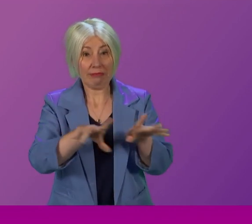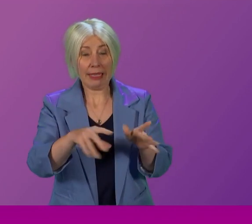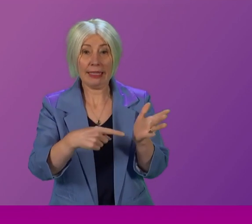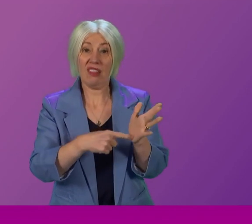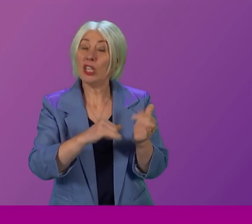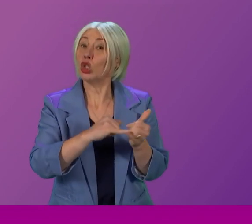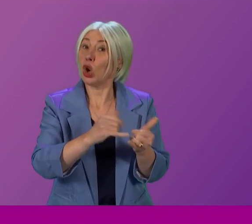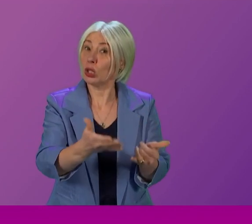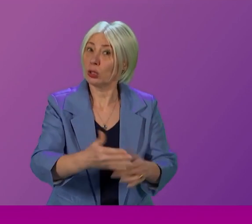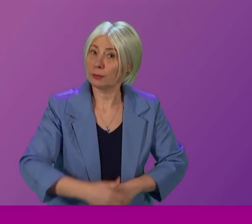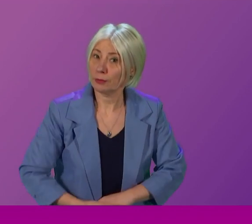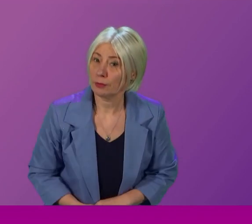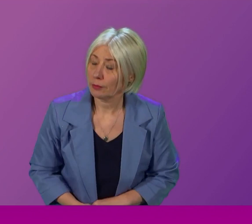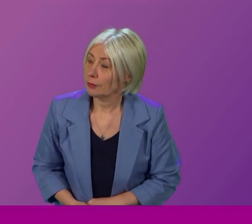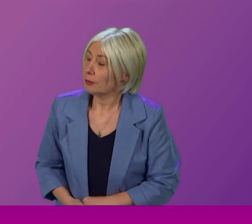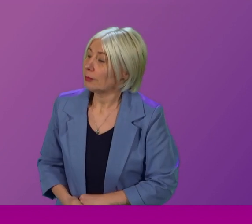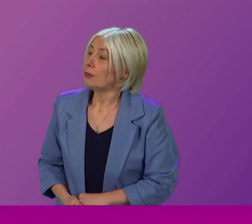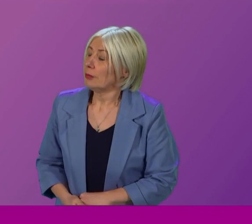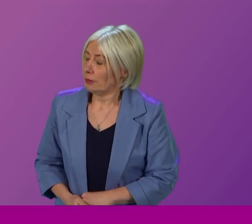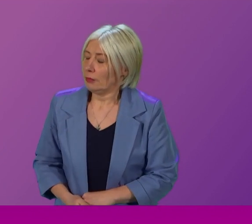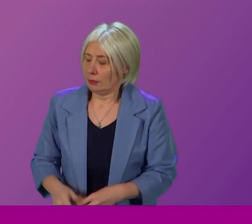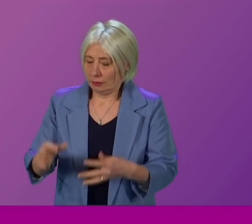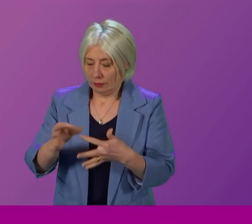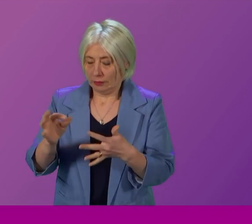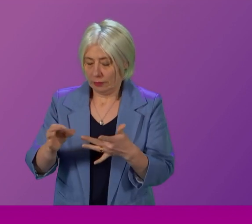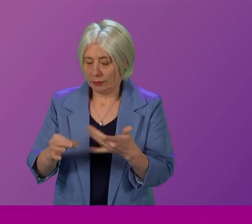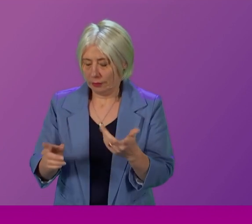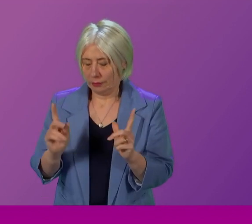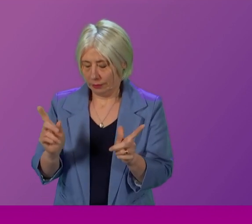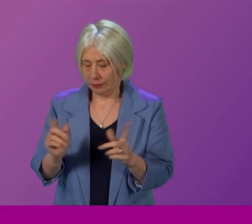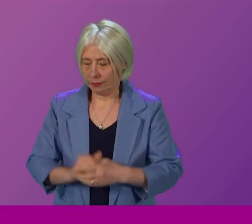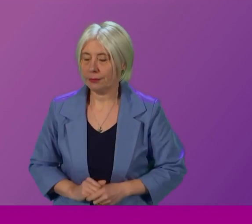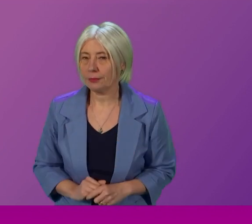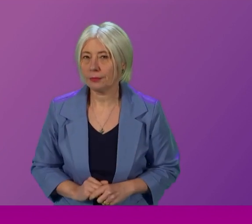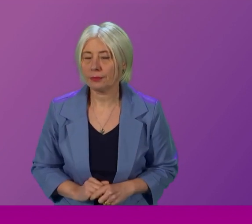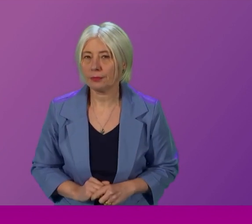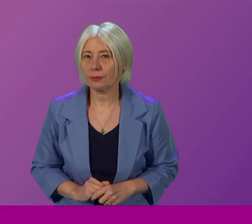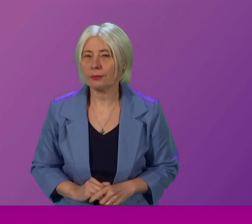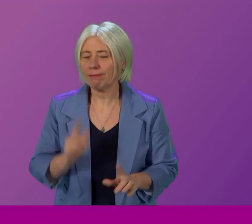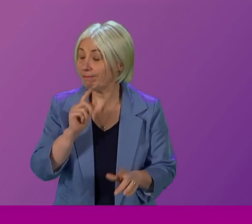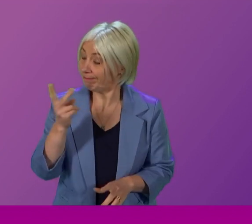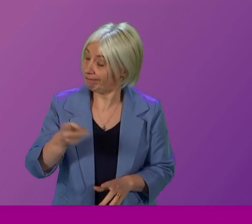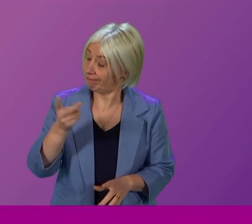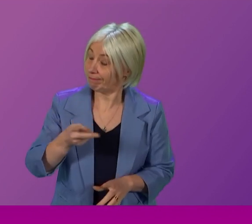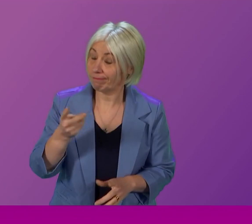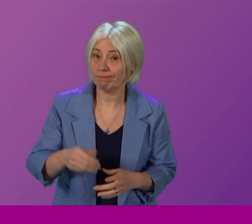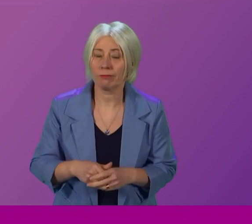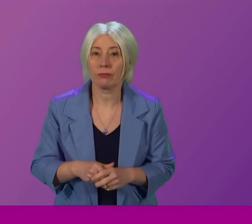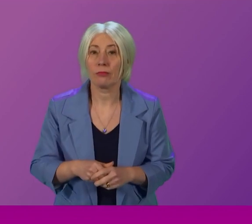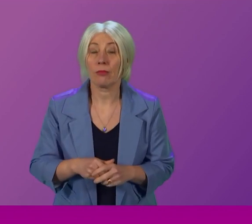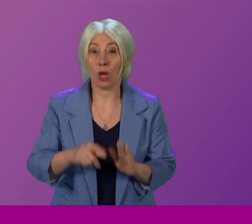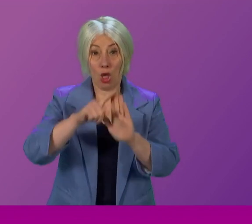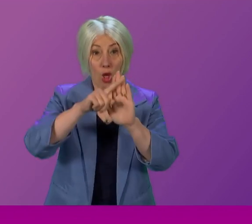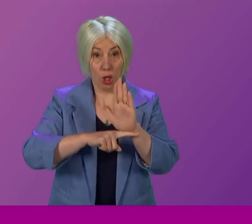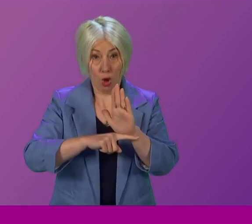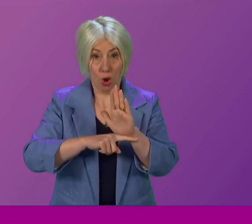Let me take those issues in turn. First, let me reiterate that the law that this Parliament passed